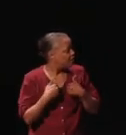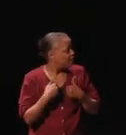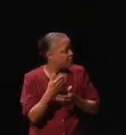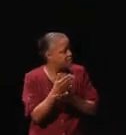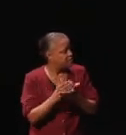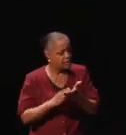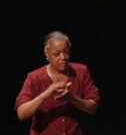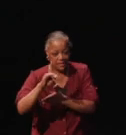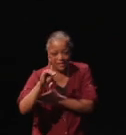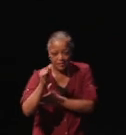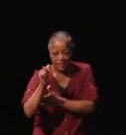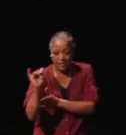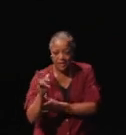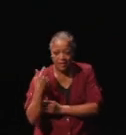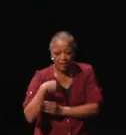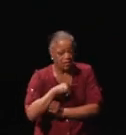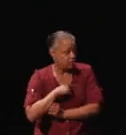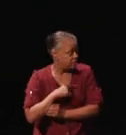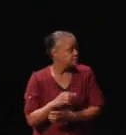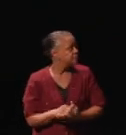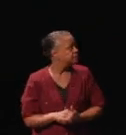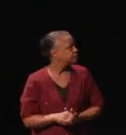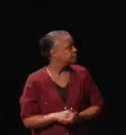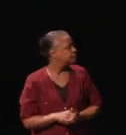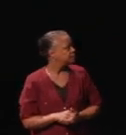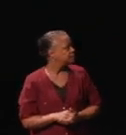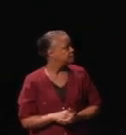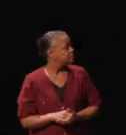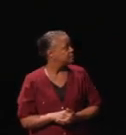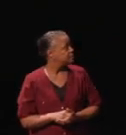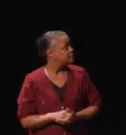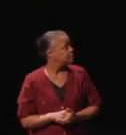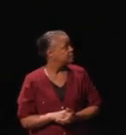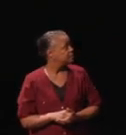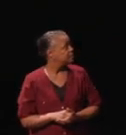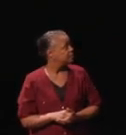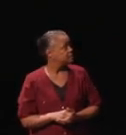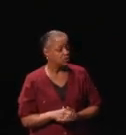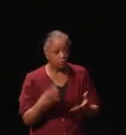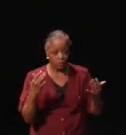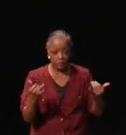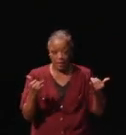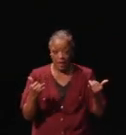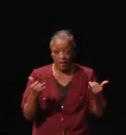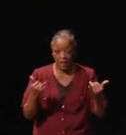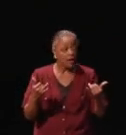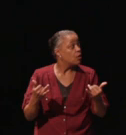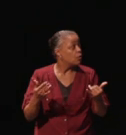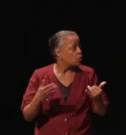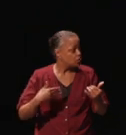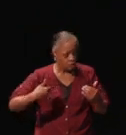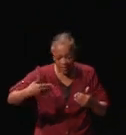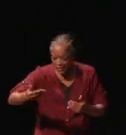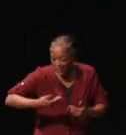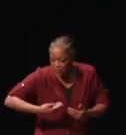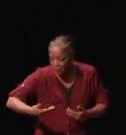So today, we will introduce what we do in our project.